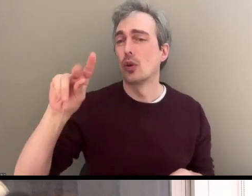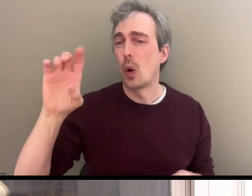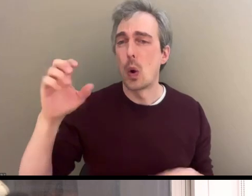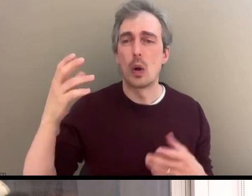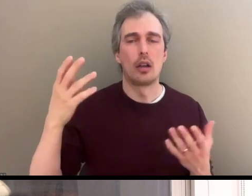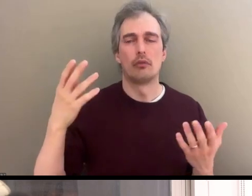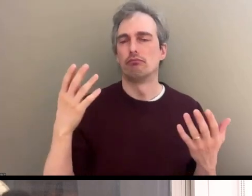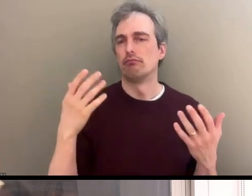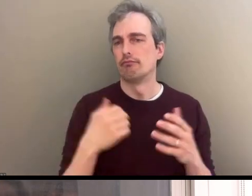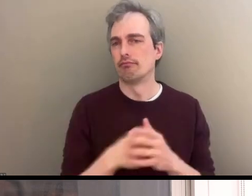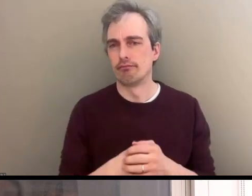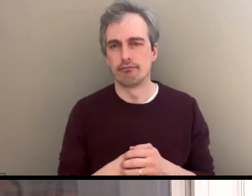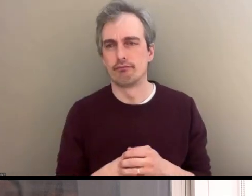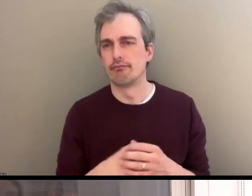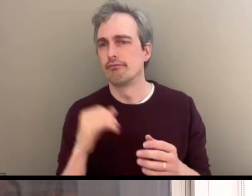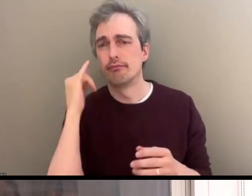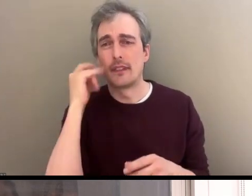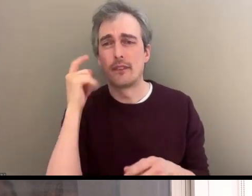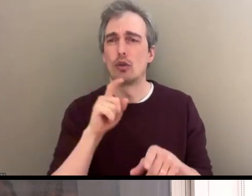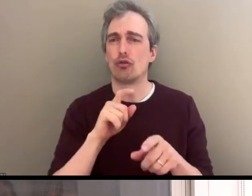If you're writing the at code and you're throwing it out there,